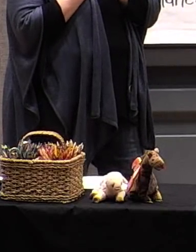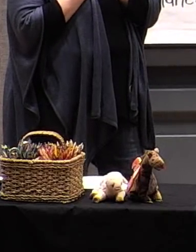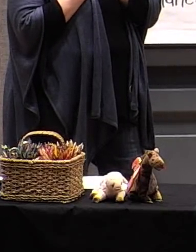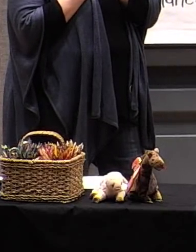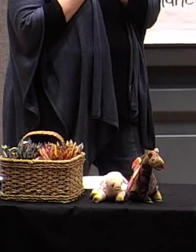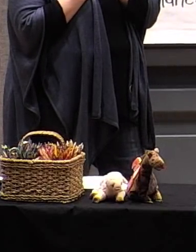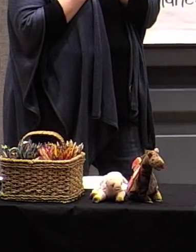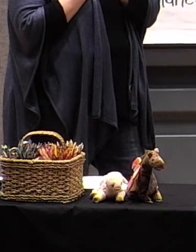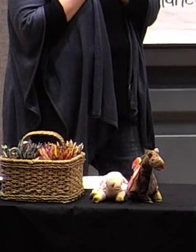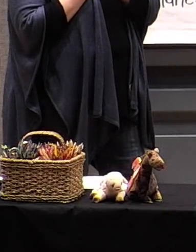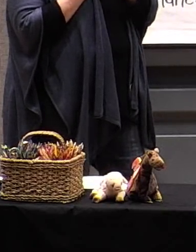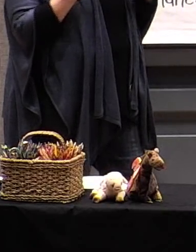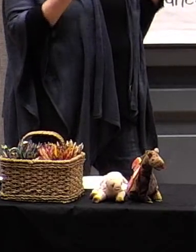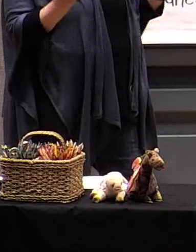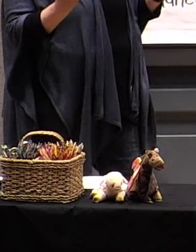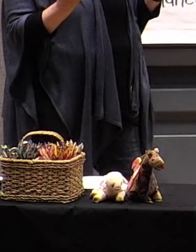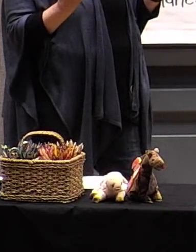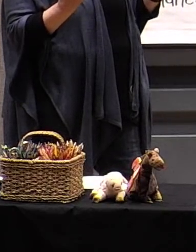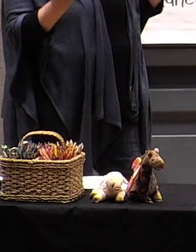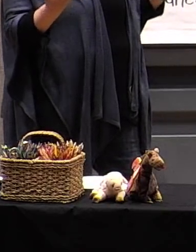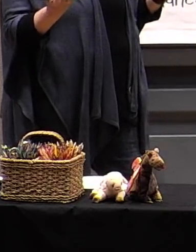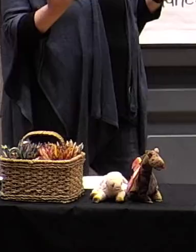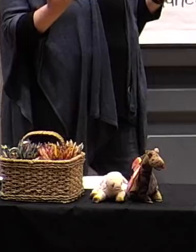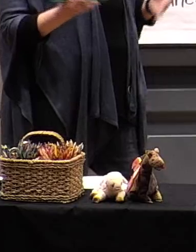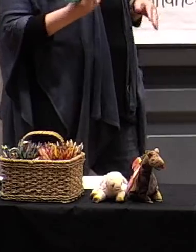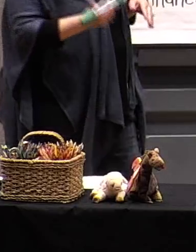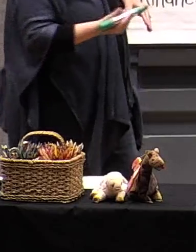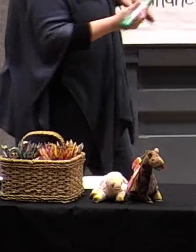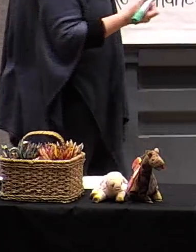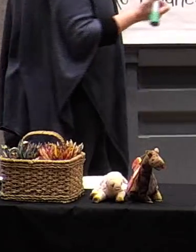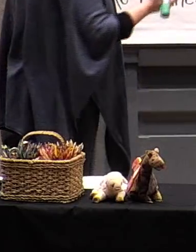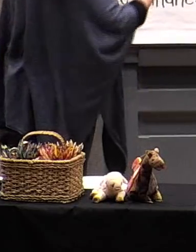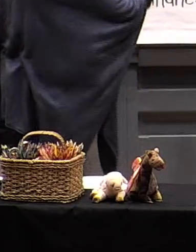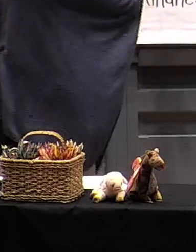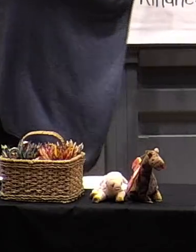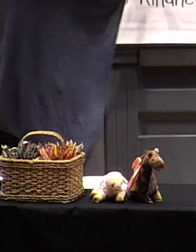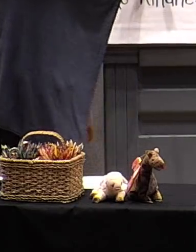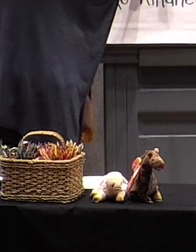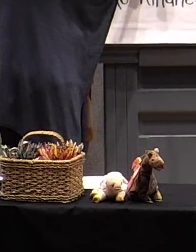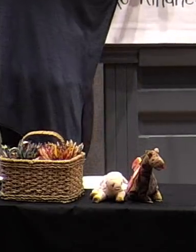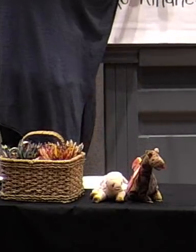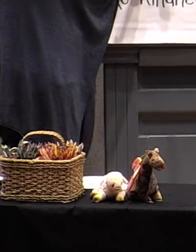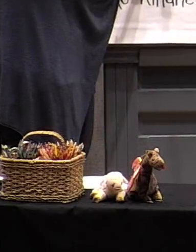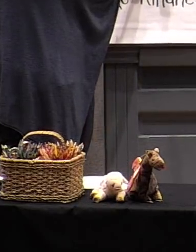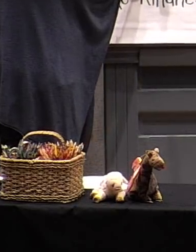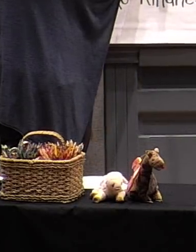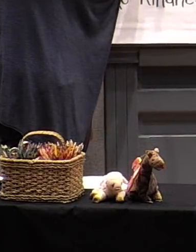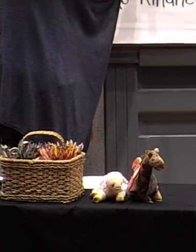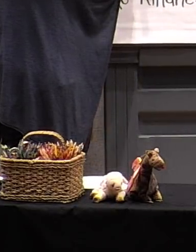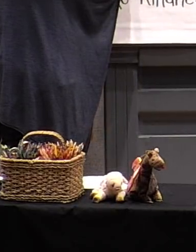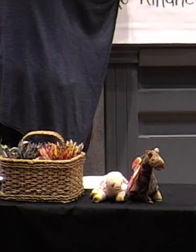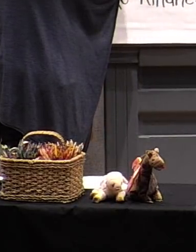to somebody else, I can think of saying thank you. That's one way to be kind. So I'm gonna add a leaf,